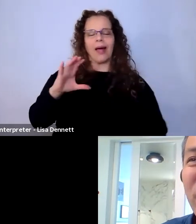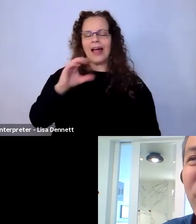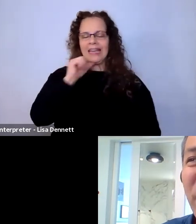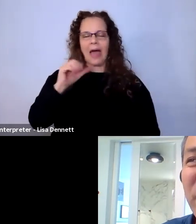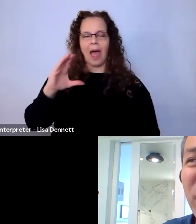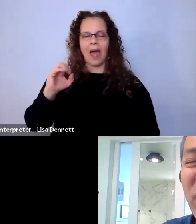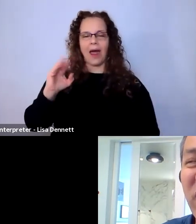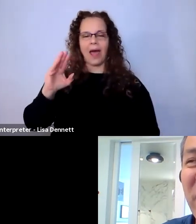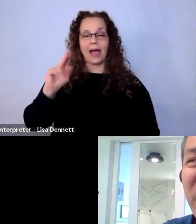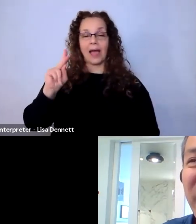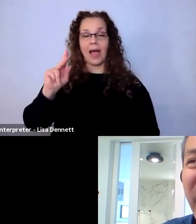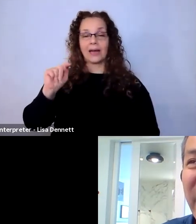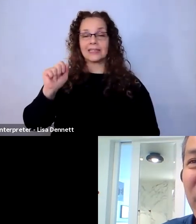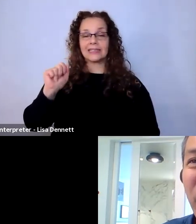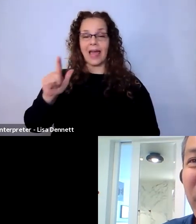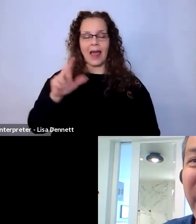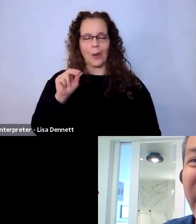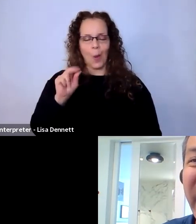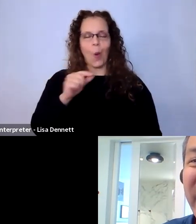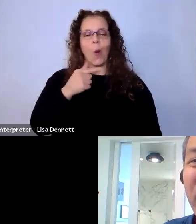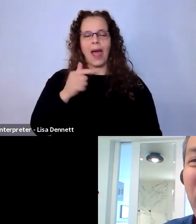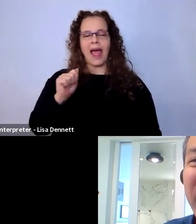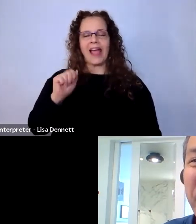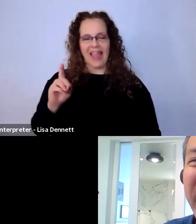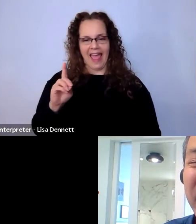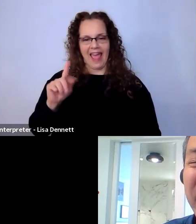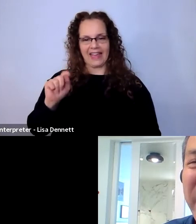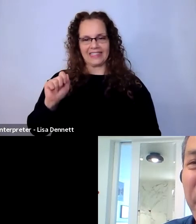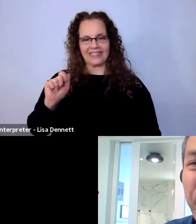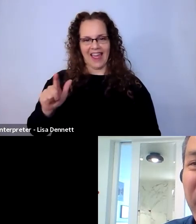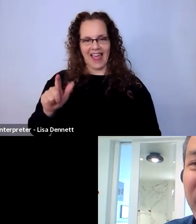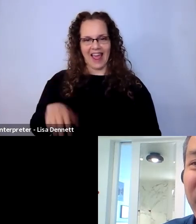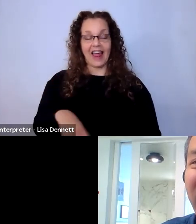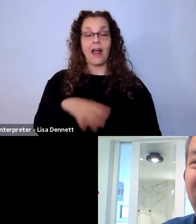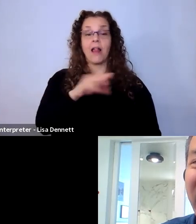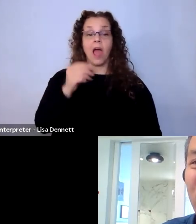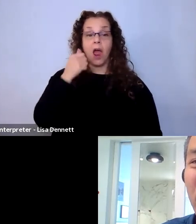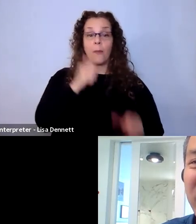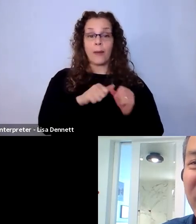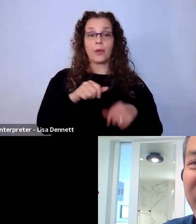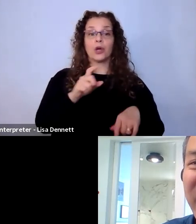Use your favorite search engine and look for a 11 y Bay meetup and join us tonight